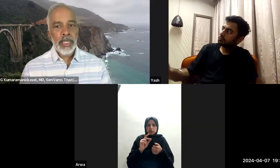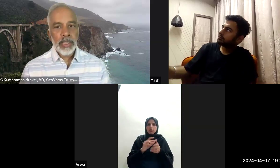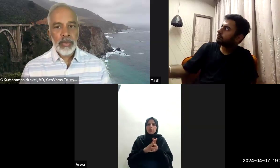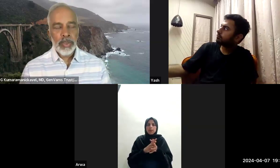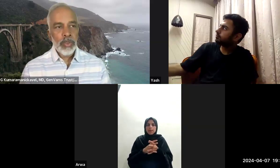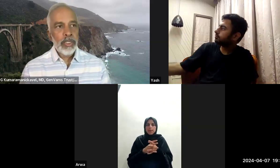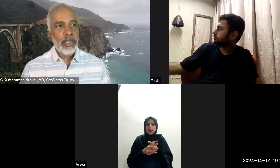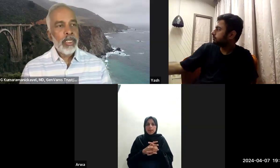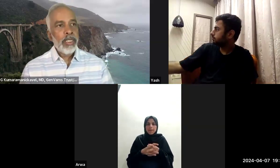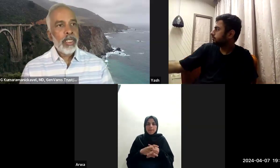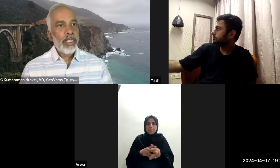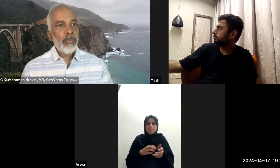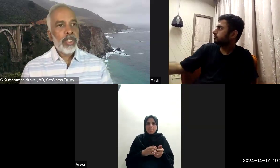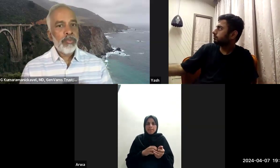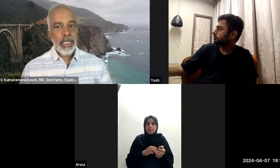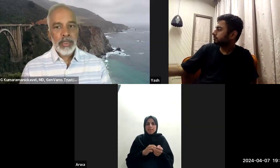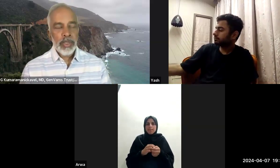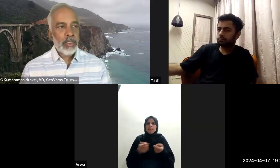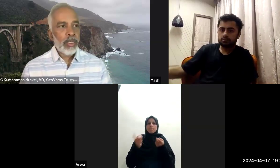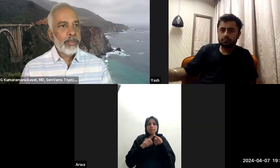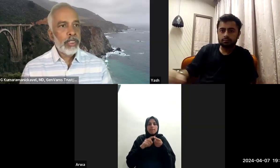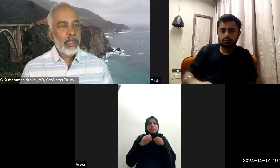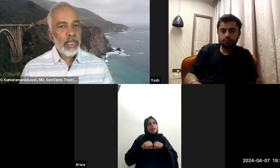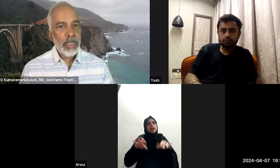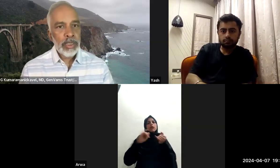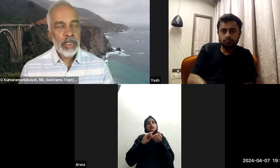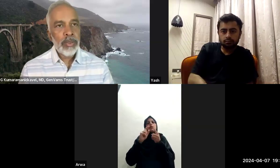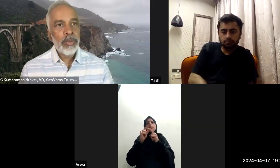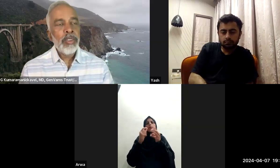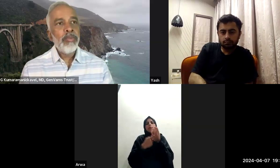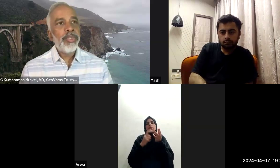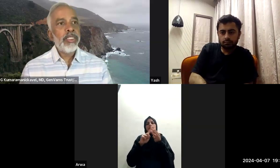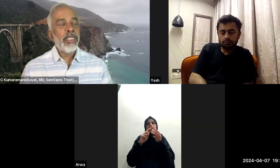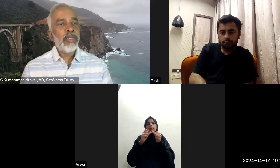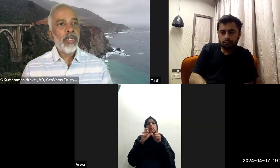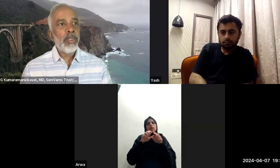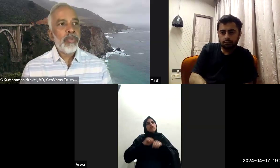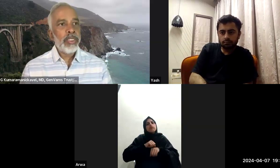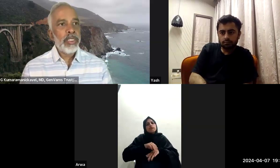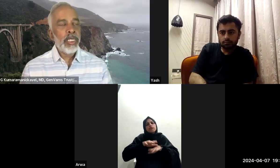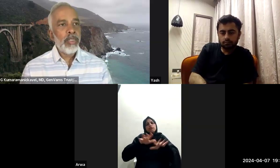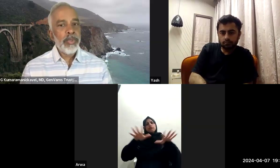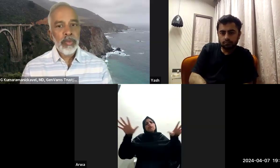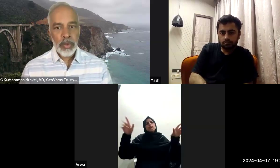affected with cpvid and then we spread with coughing and you know breathing along with the other people